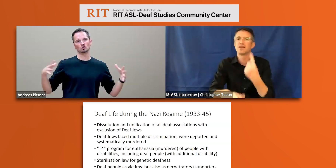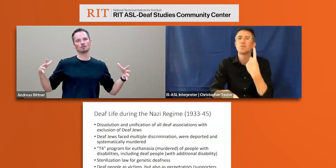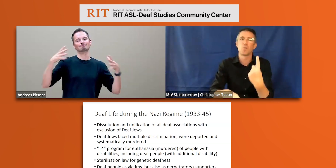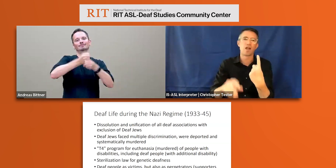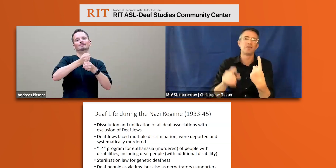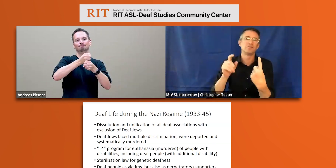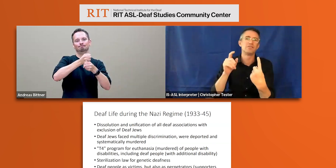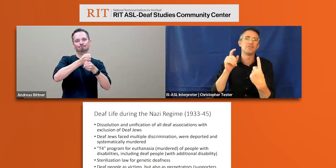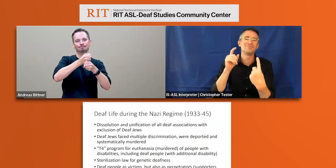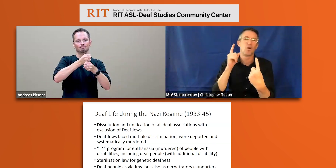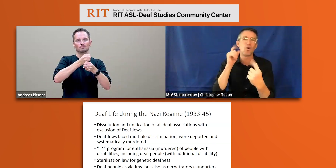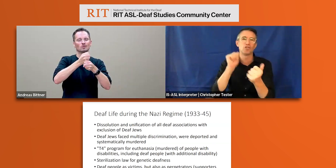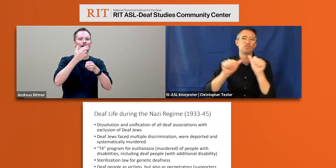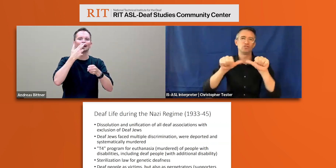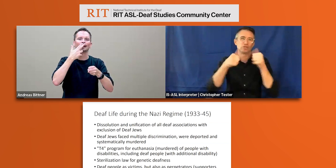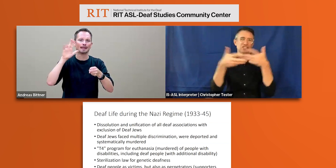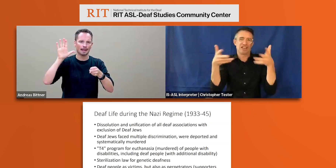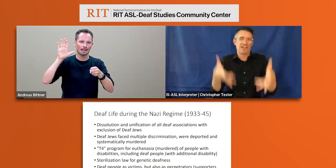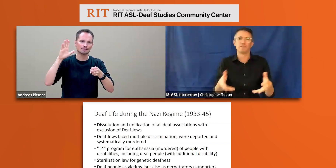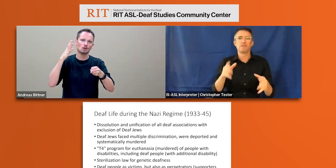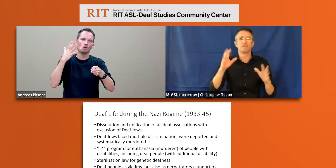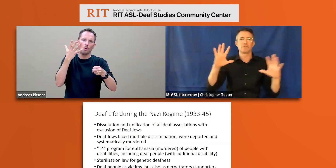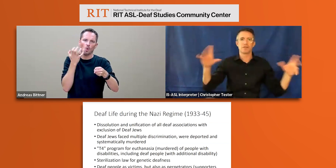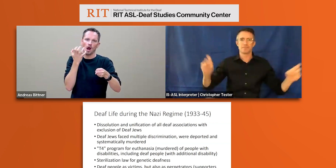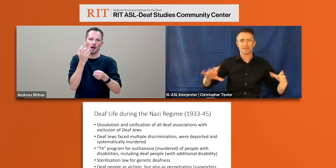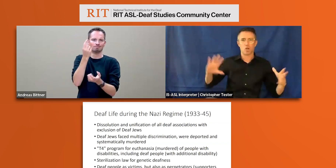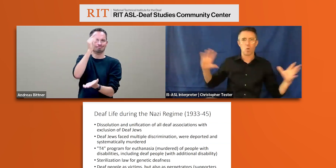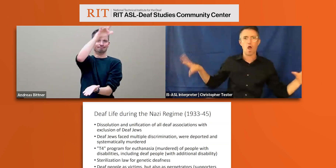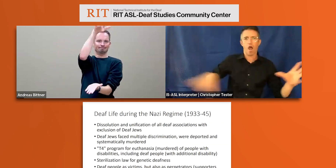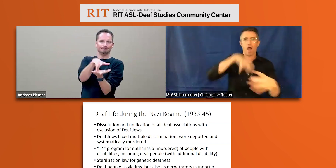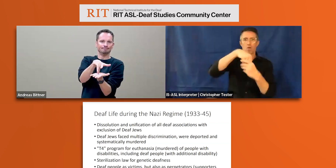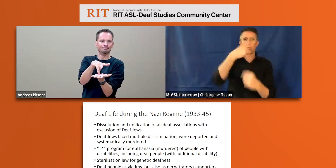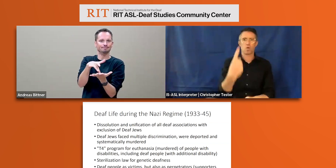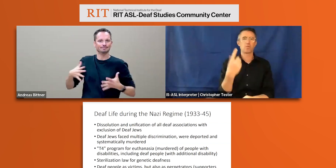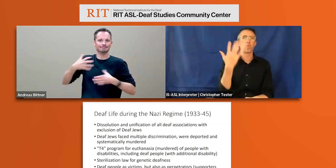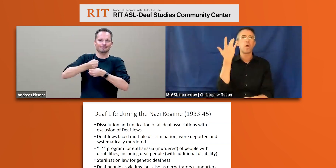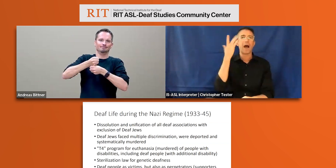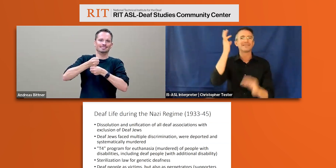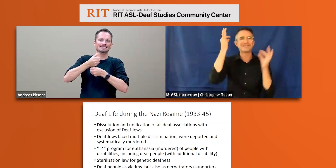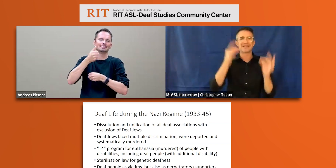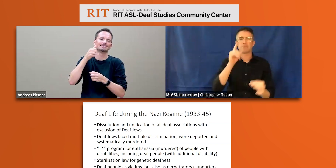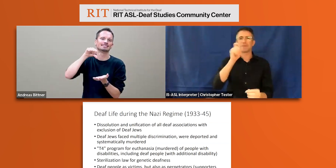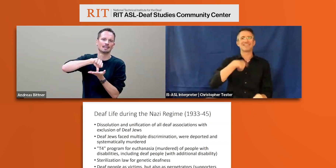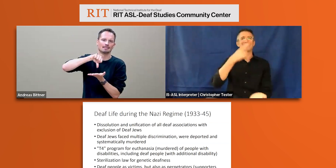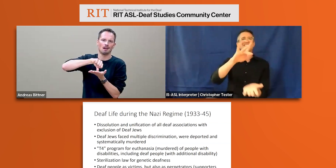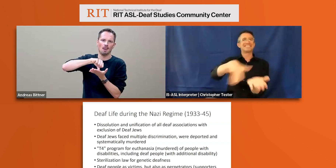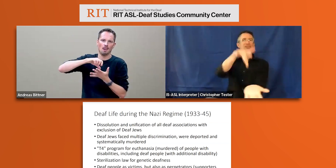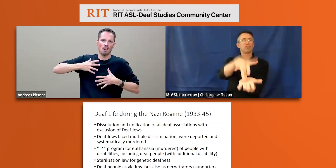one association and the Deaf Associations were no more.